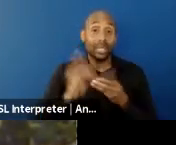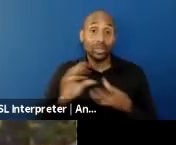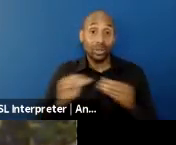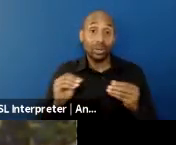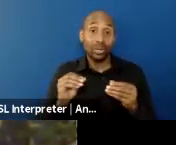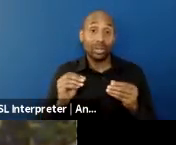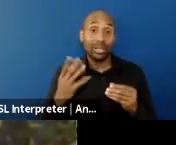stories.